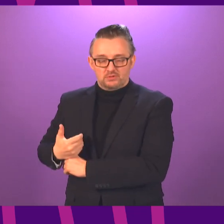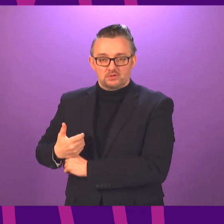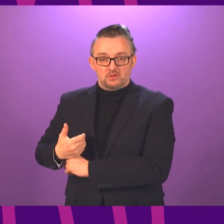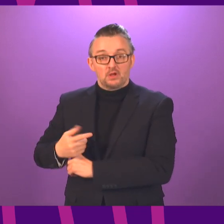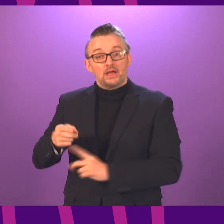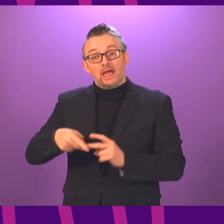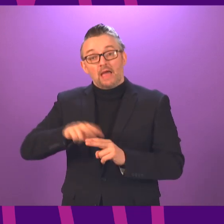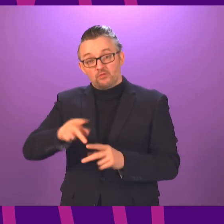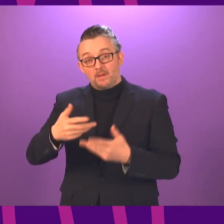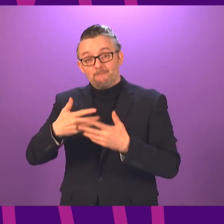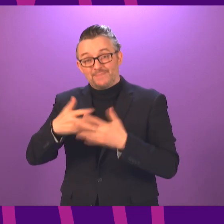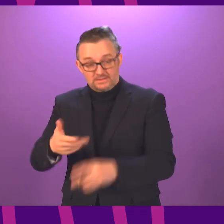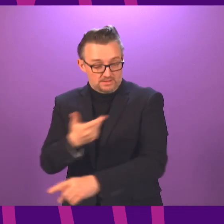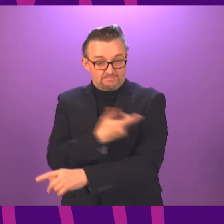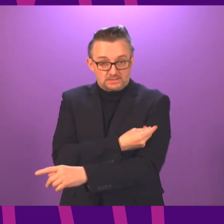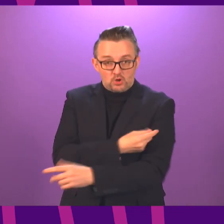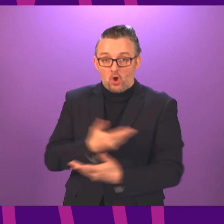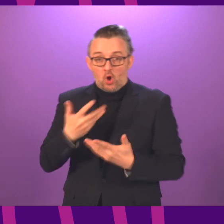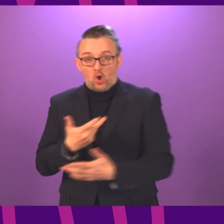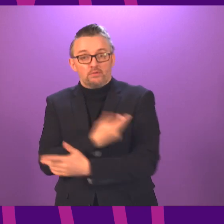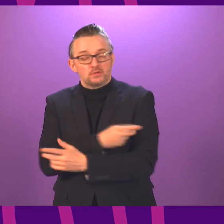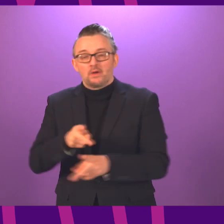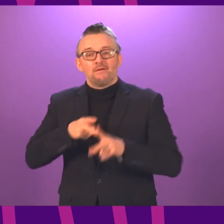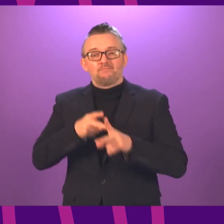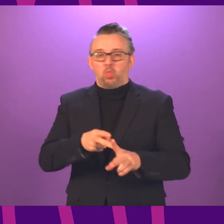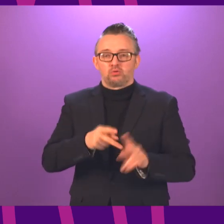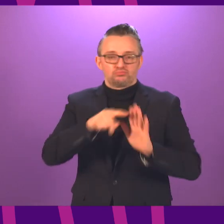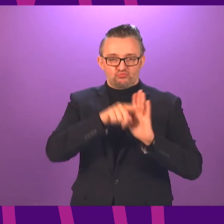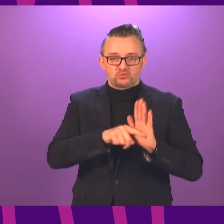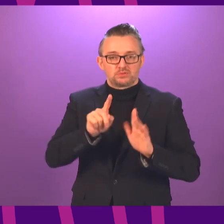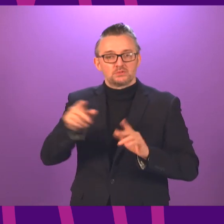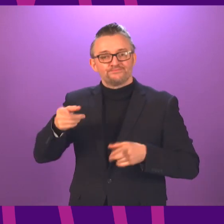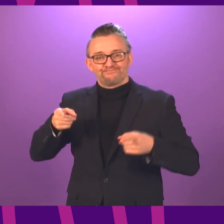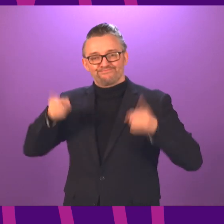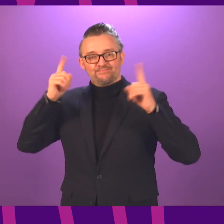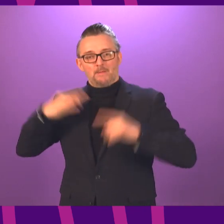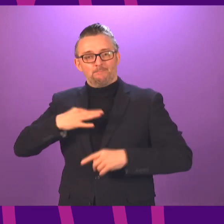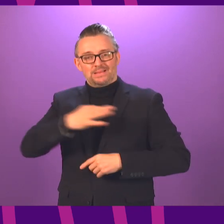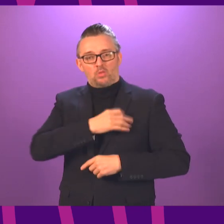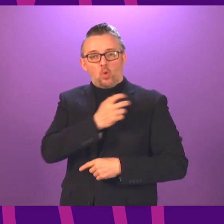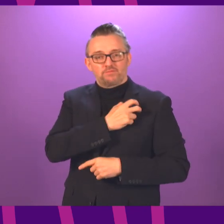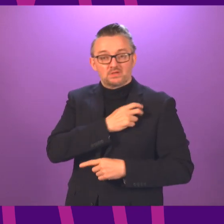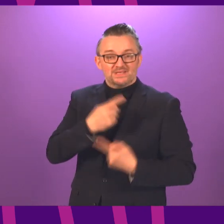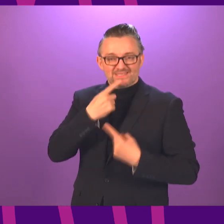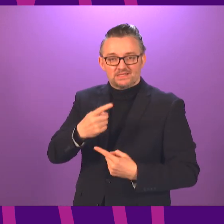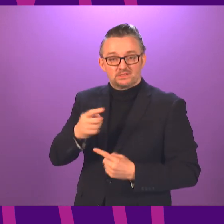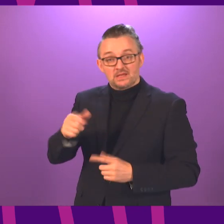the shielded list—whether or not they have had their first dose—to keep following the advice that the chief medical officer sent in recent letters. Those letters, and other